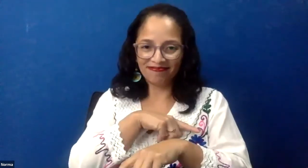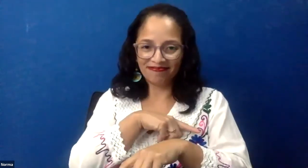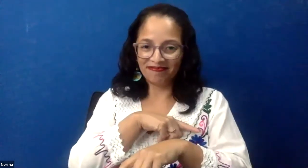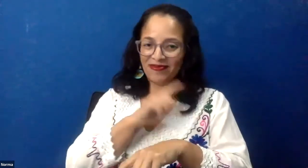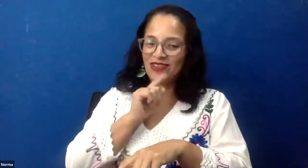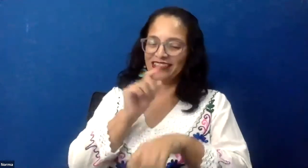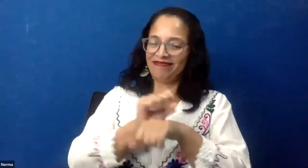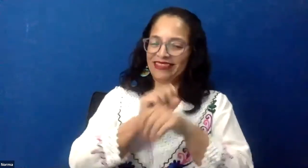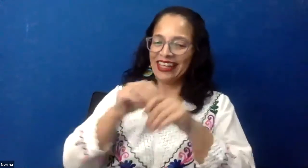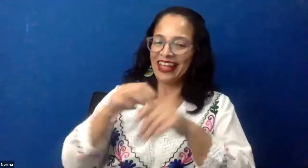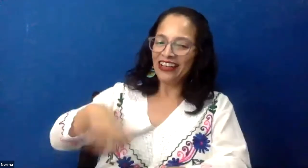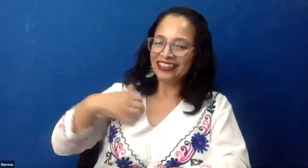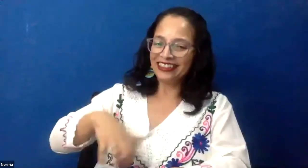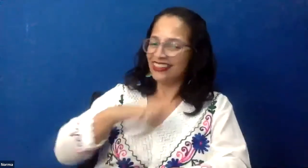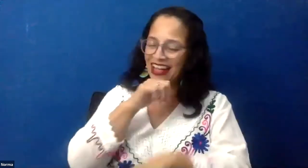And this is false.